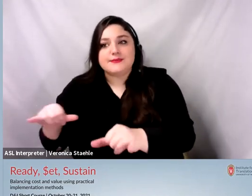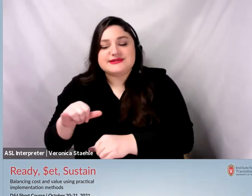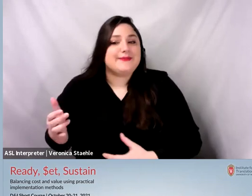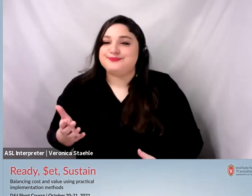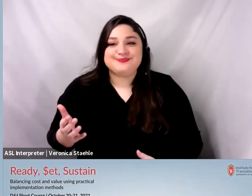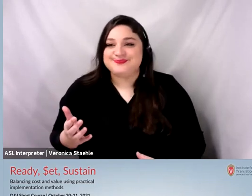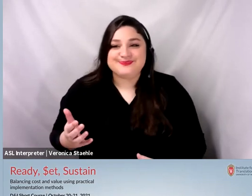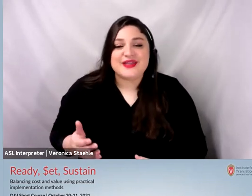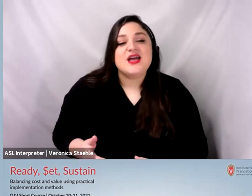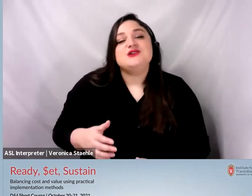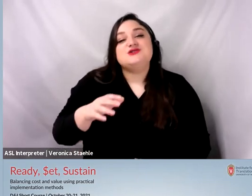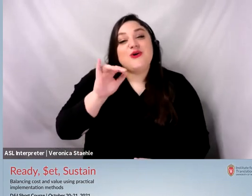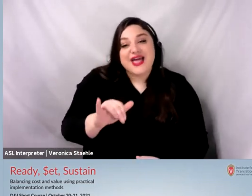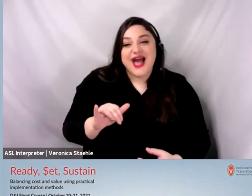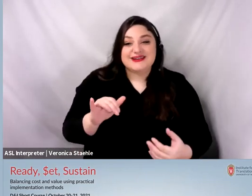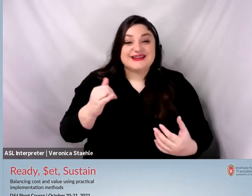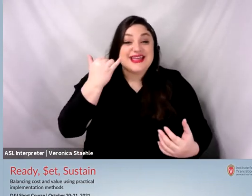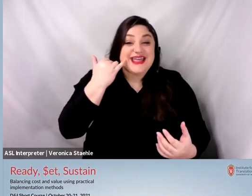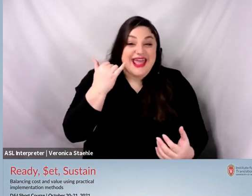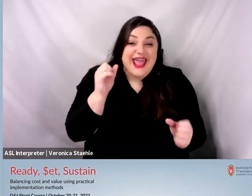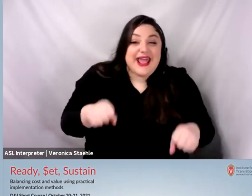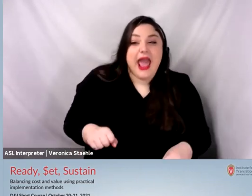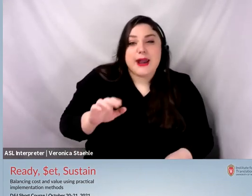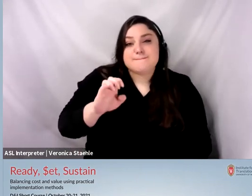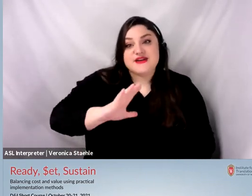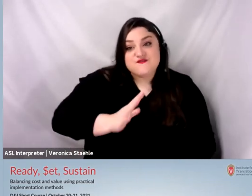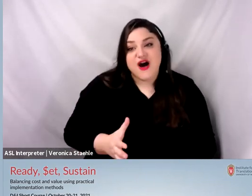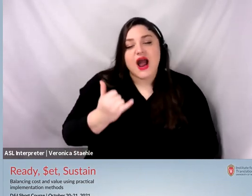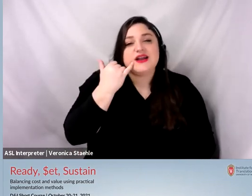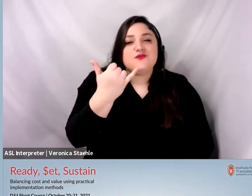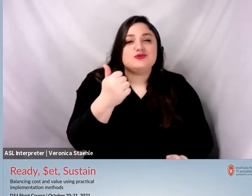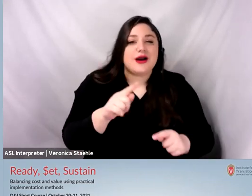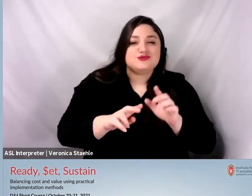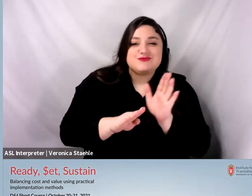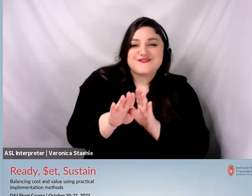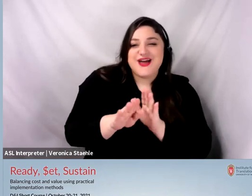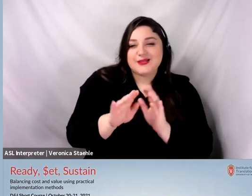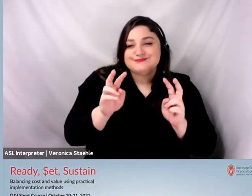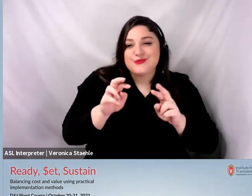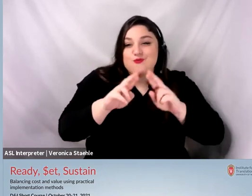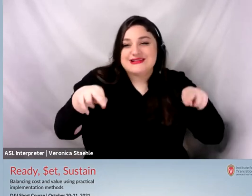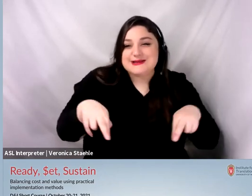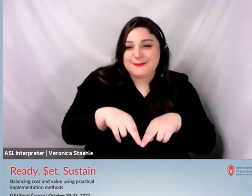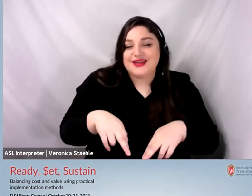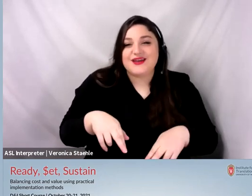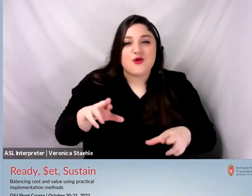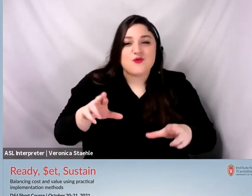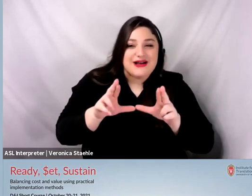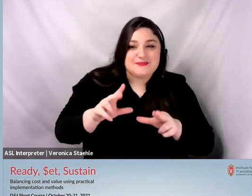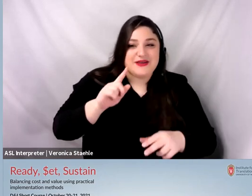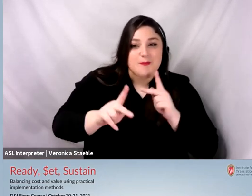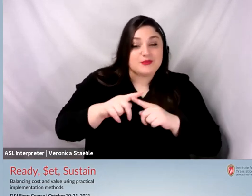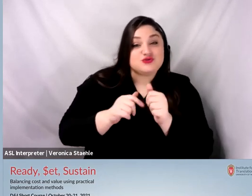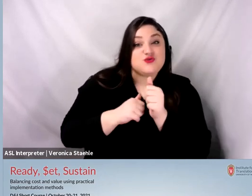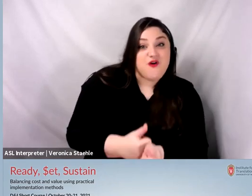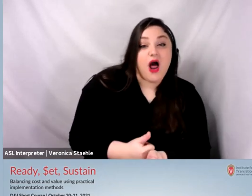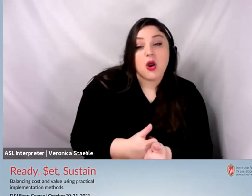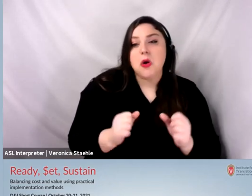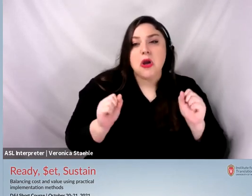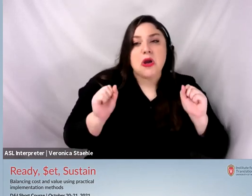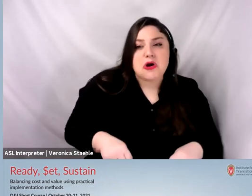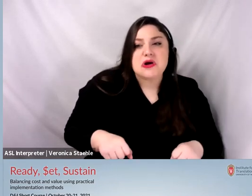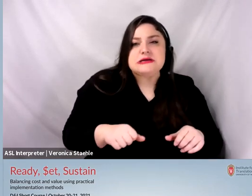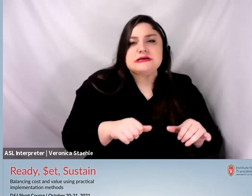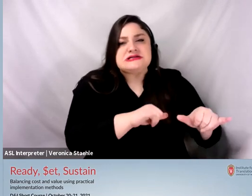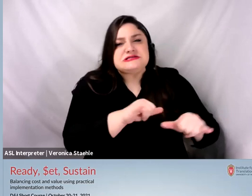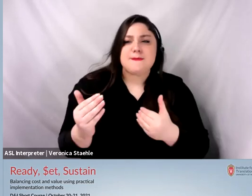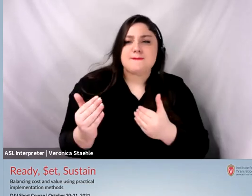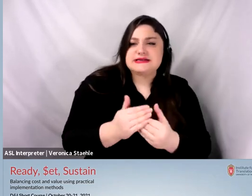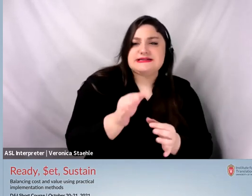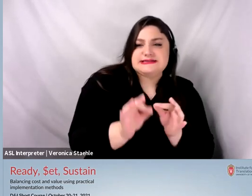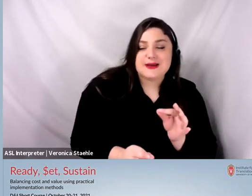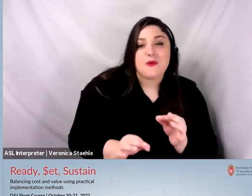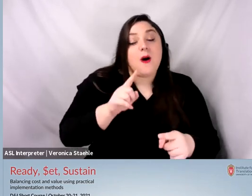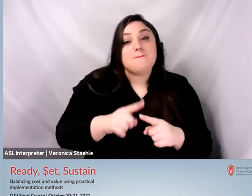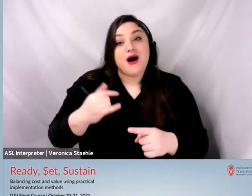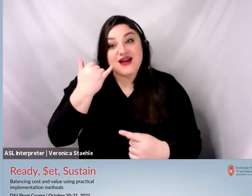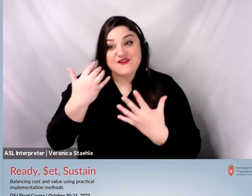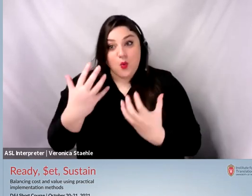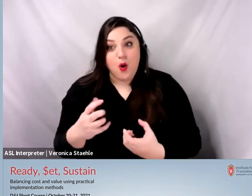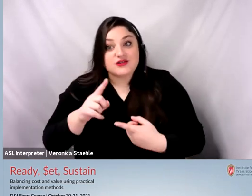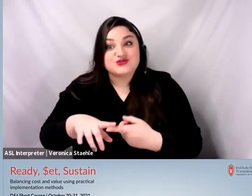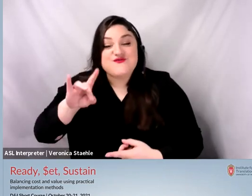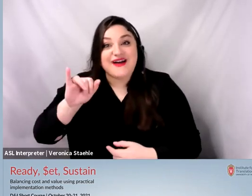Lisa Saldana (she/her/hers): It is totally fine if you're just trying to come up with a recipe for people to follow, but if you're using it as a tracking tool to be able to determine like differences between implementations then it takes away that variability.